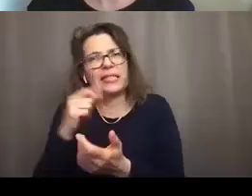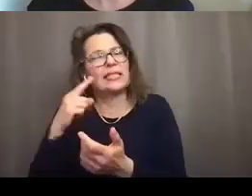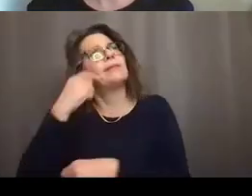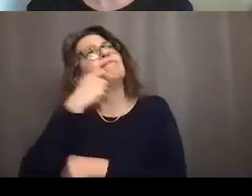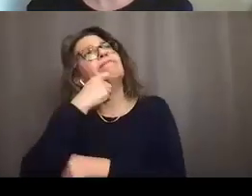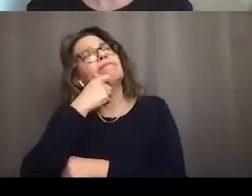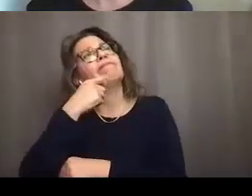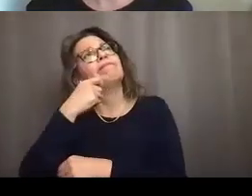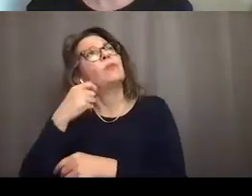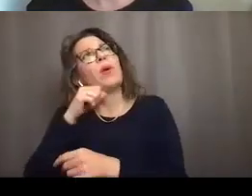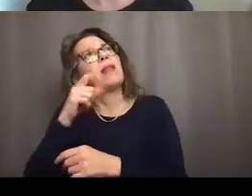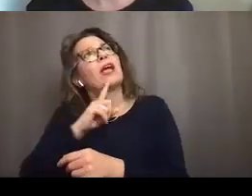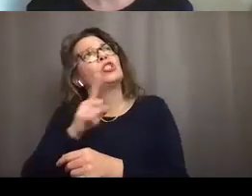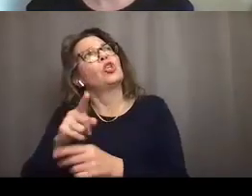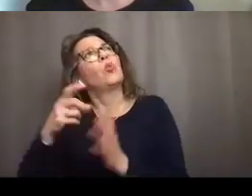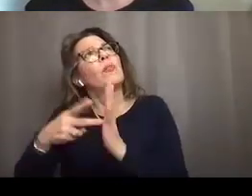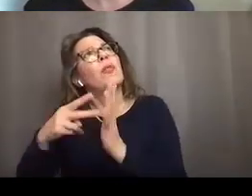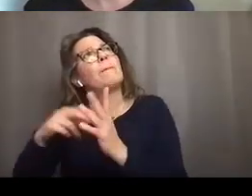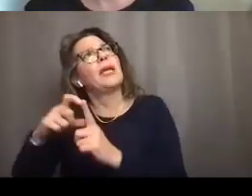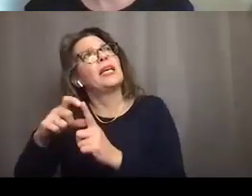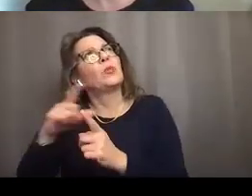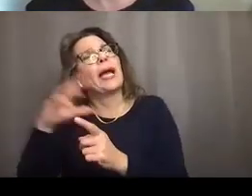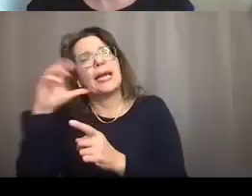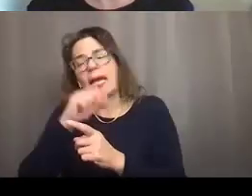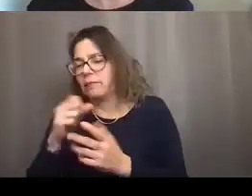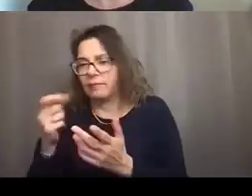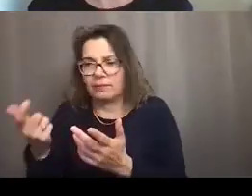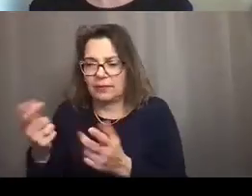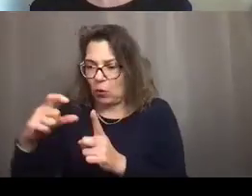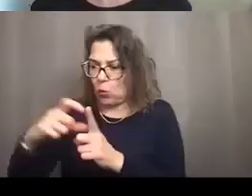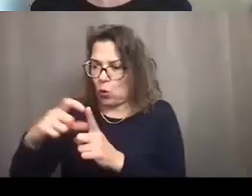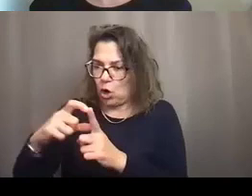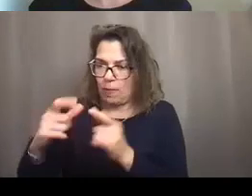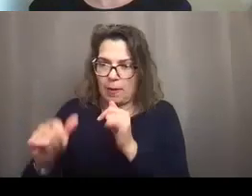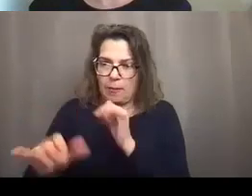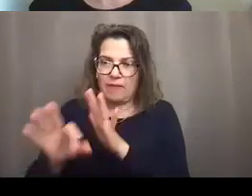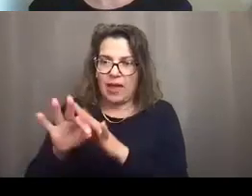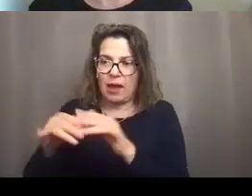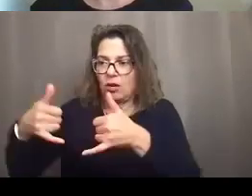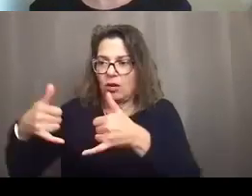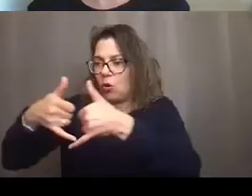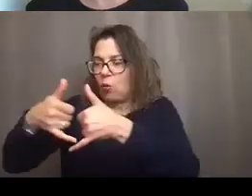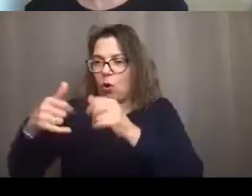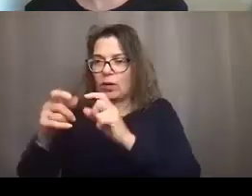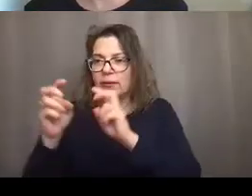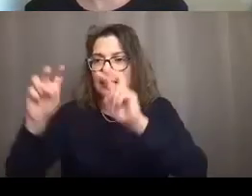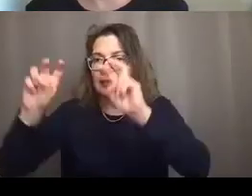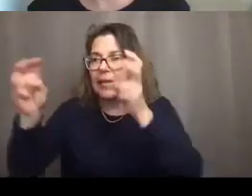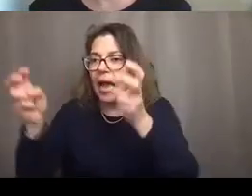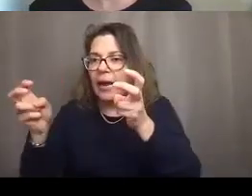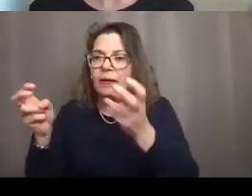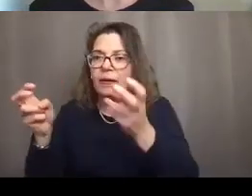If a particular word is something that might be found in an award's title then that works well.